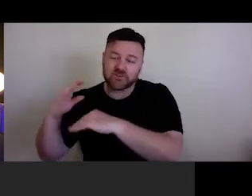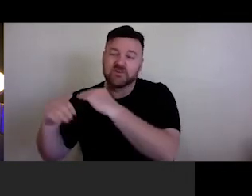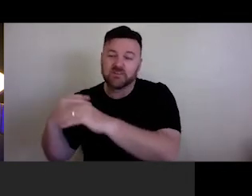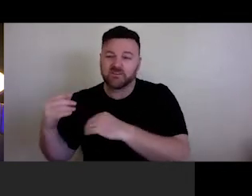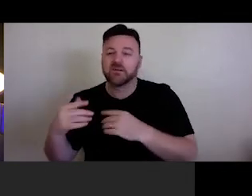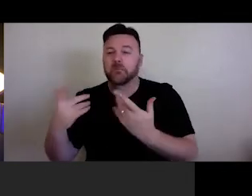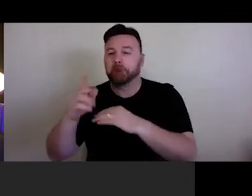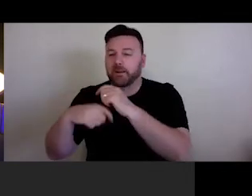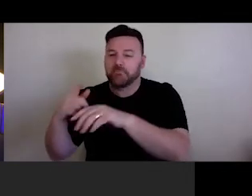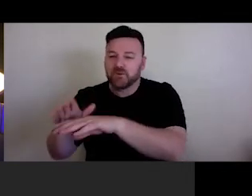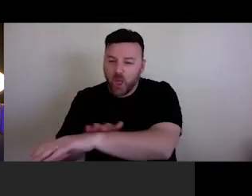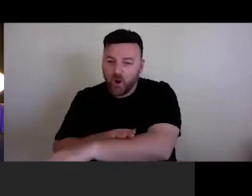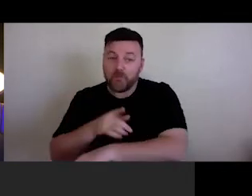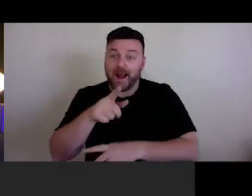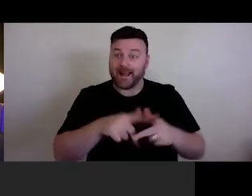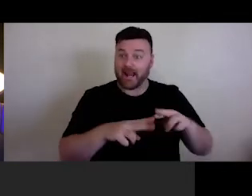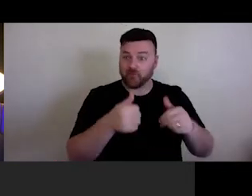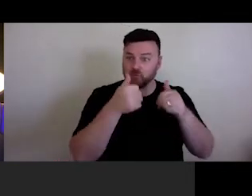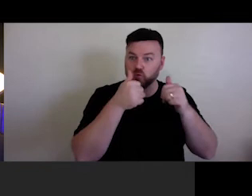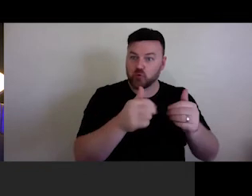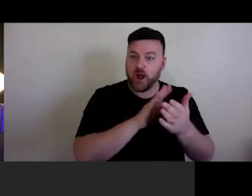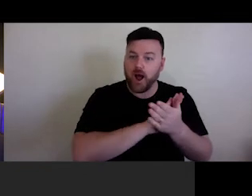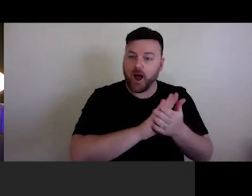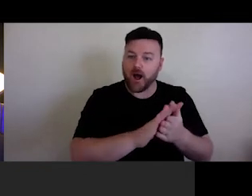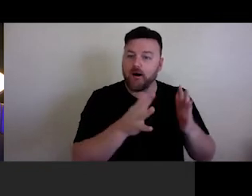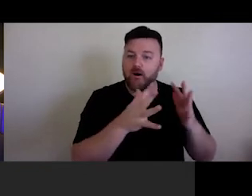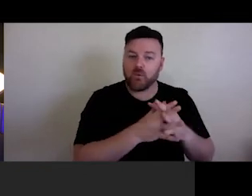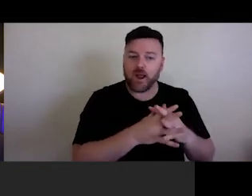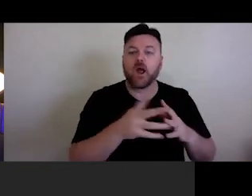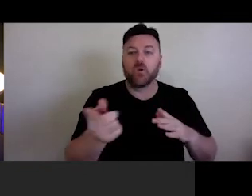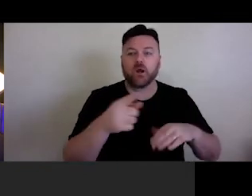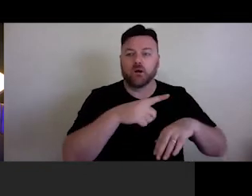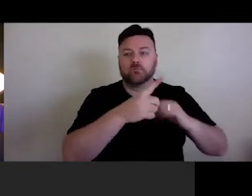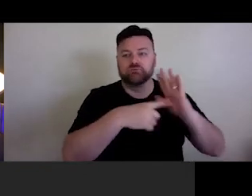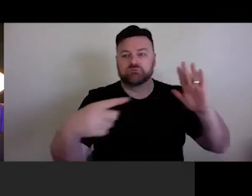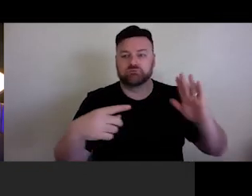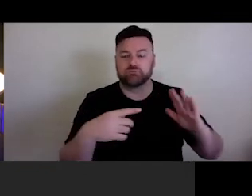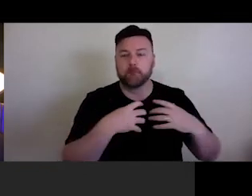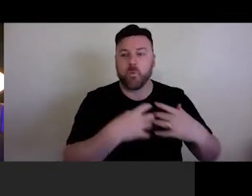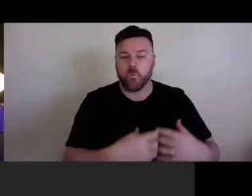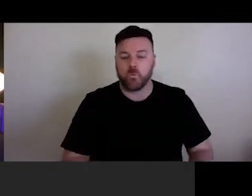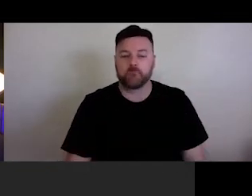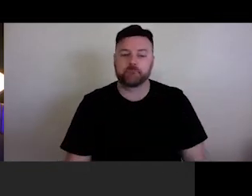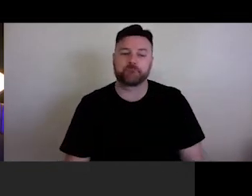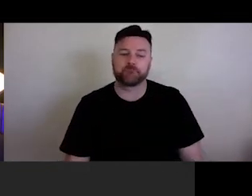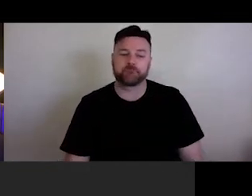got dedicated hardware, I find it lasts a little bit longer in some cases. What we recommend is this brand new unit on the market, the